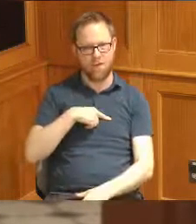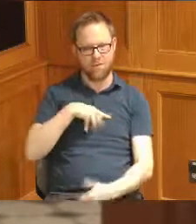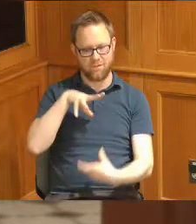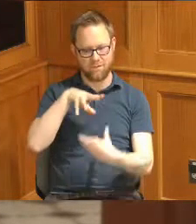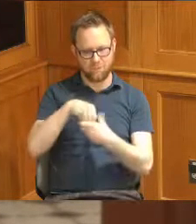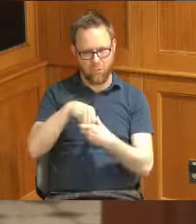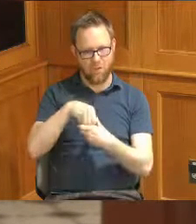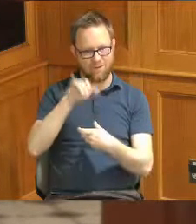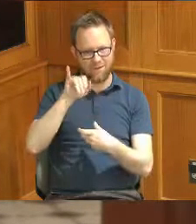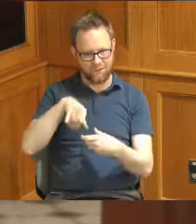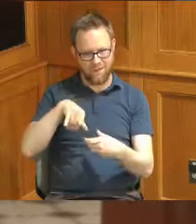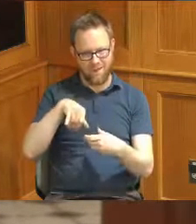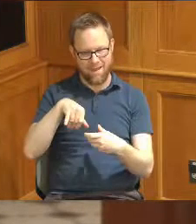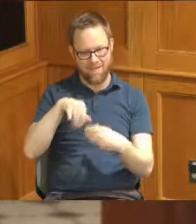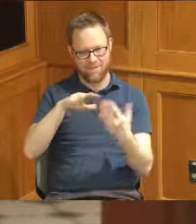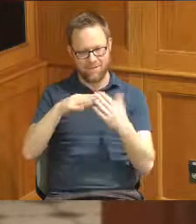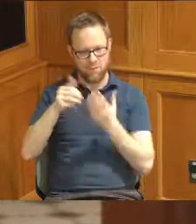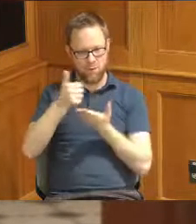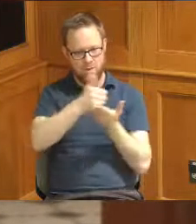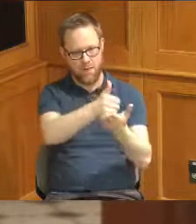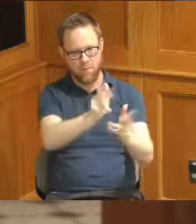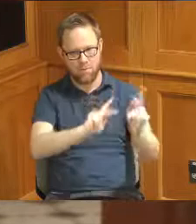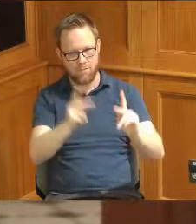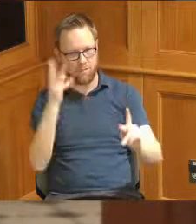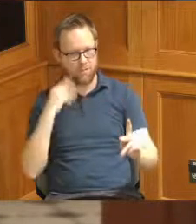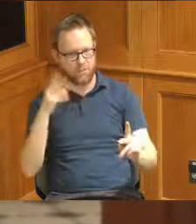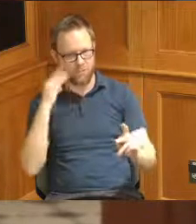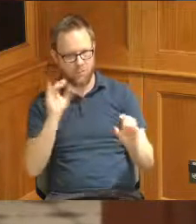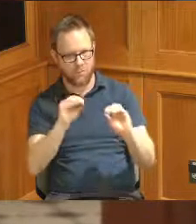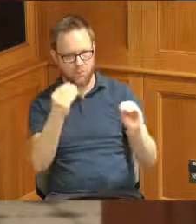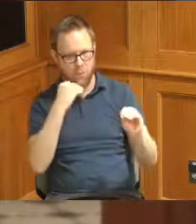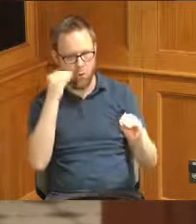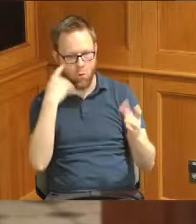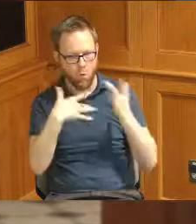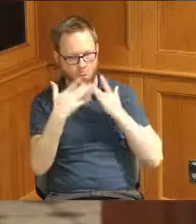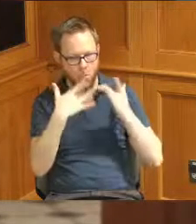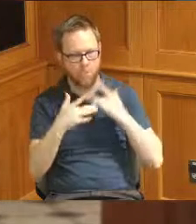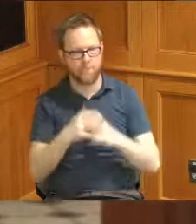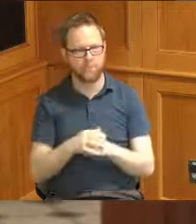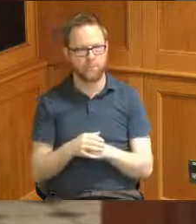individuals serving those who are experiencing homelessness there were a lot of different